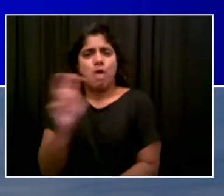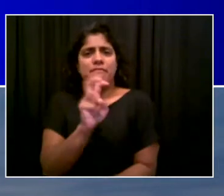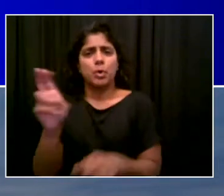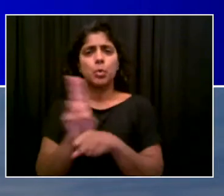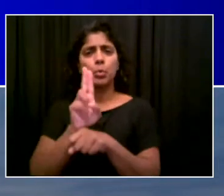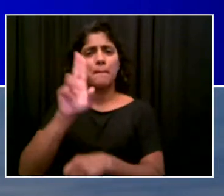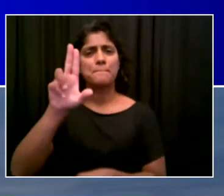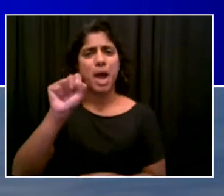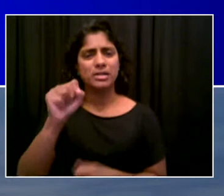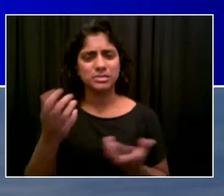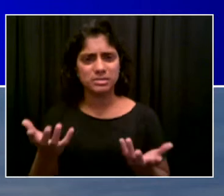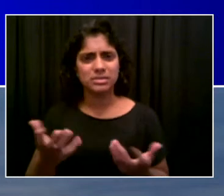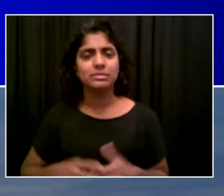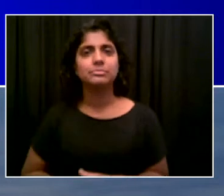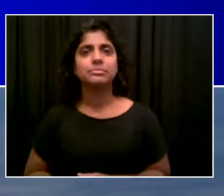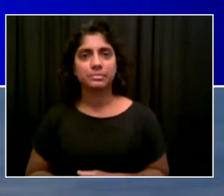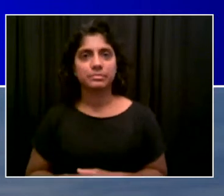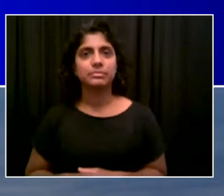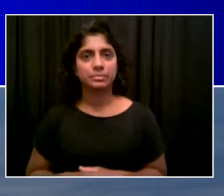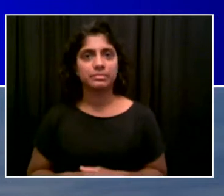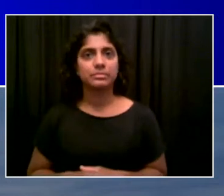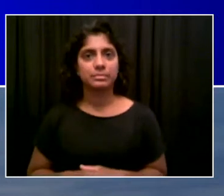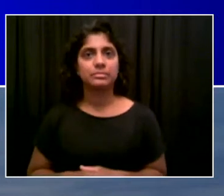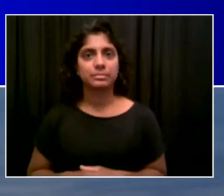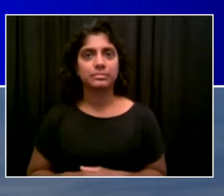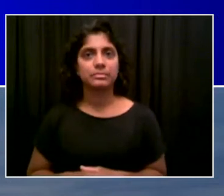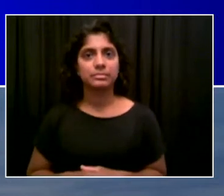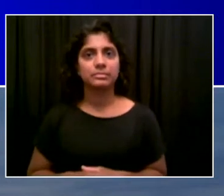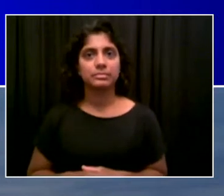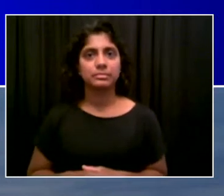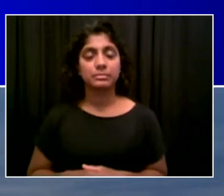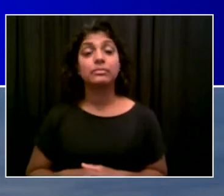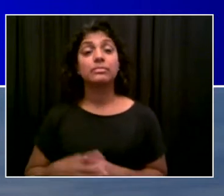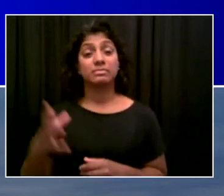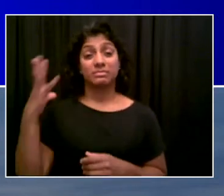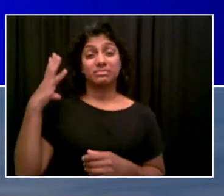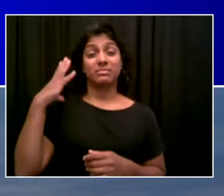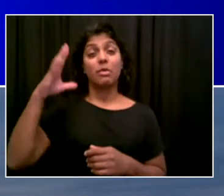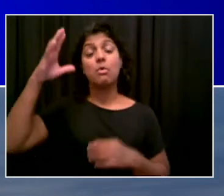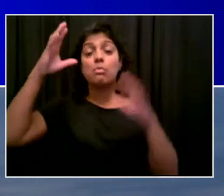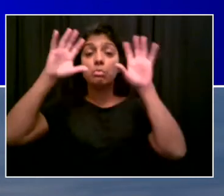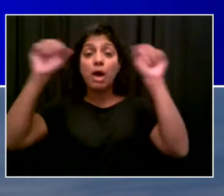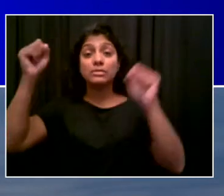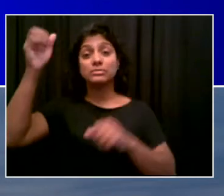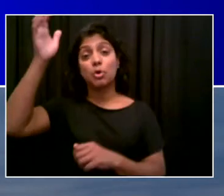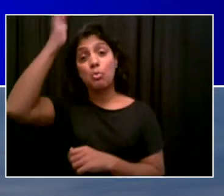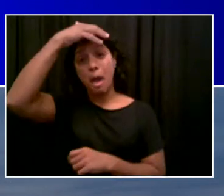UTB ATHT DOESN'T WORK ANYMORE. THE BIDEN ADMINISTRATION SAID GO AHEAD